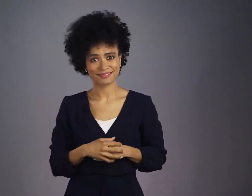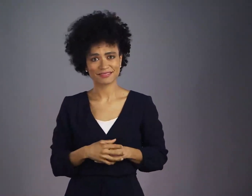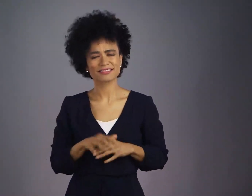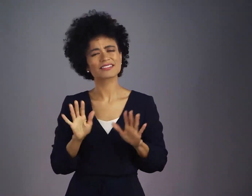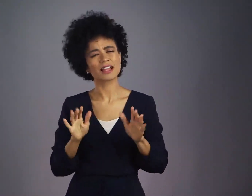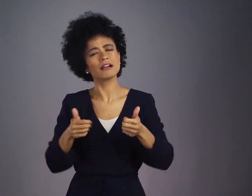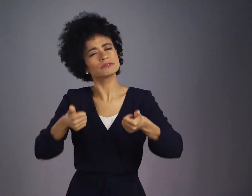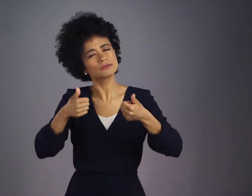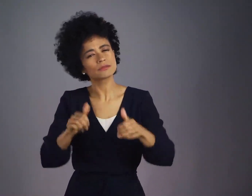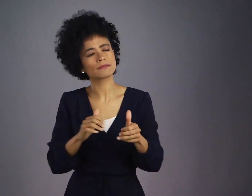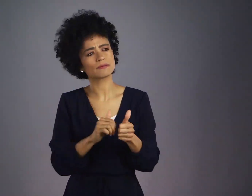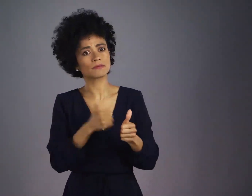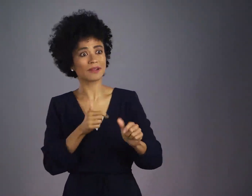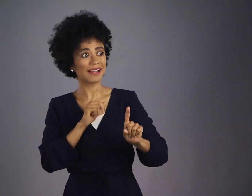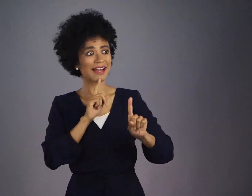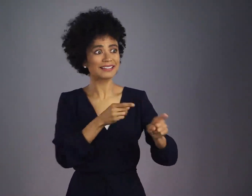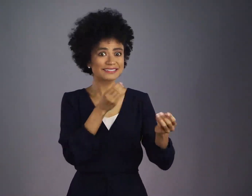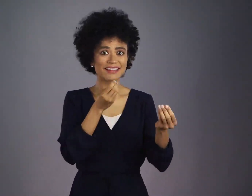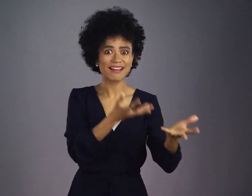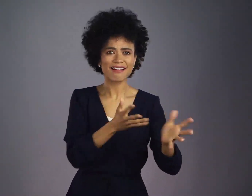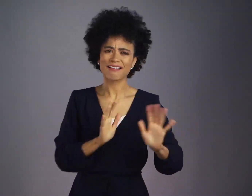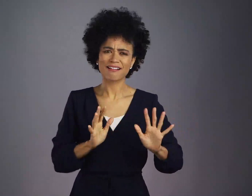Whenever possible, let your husband explain.